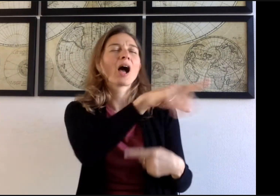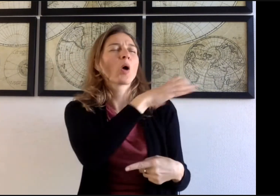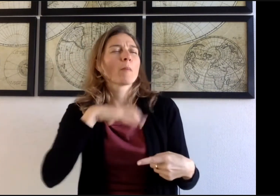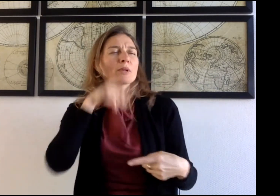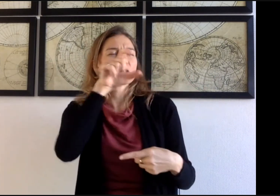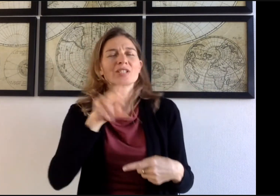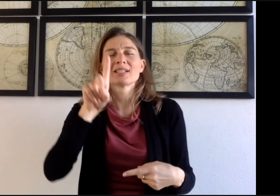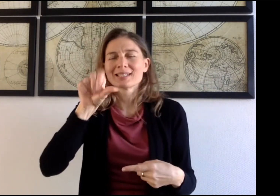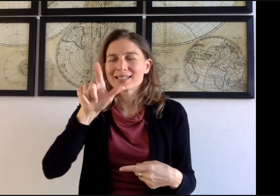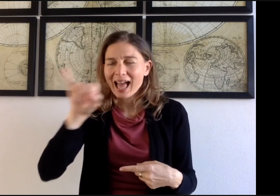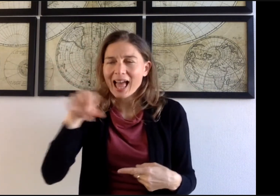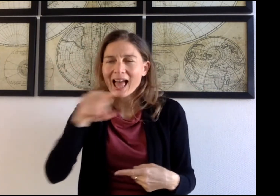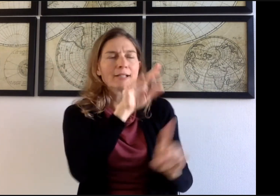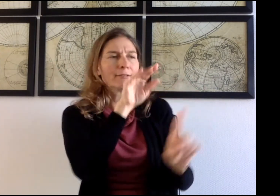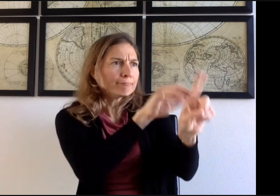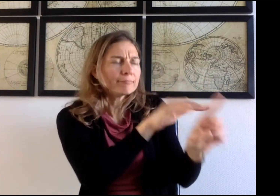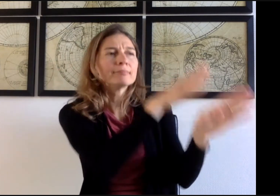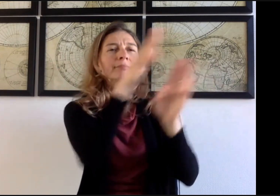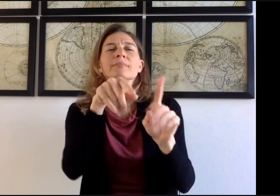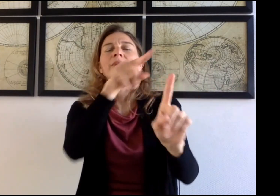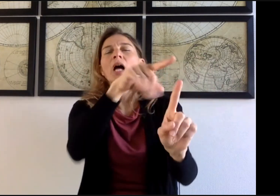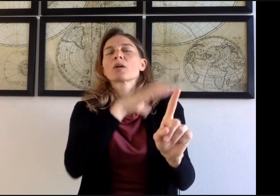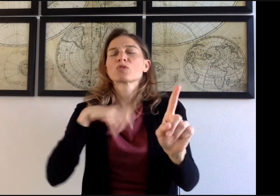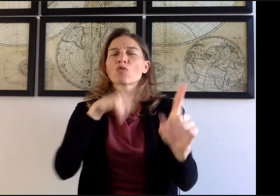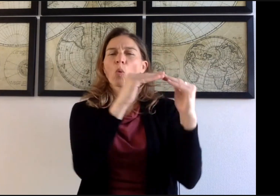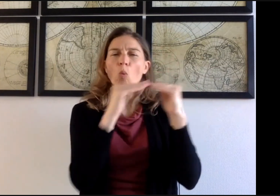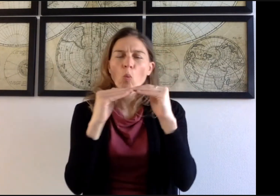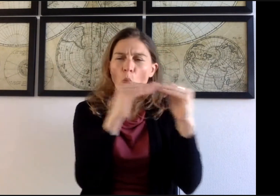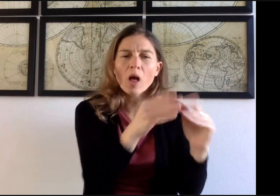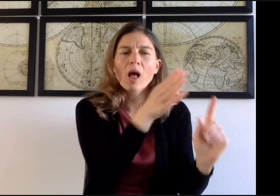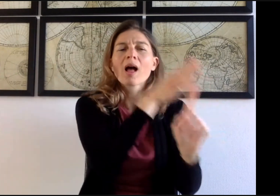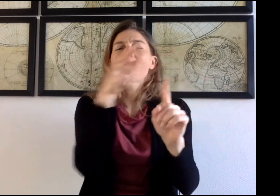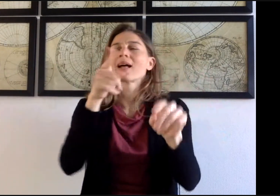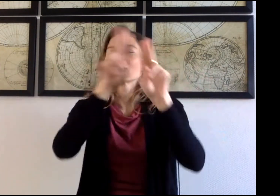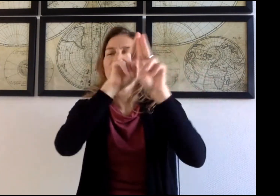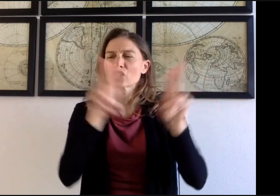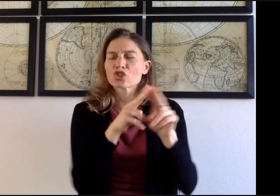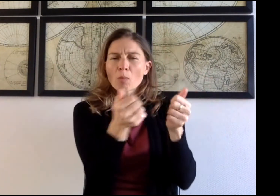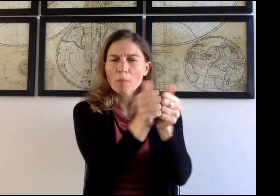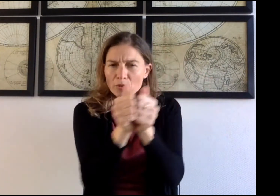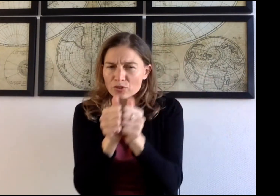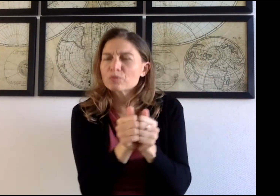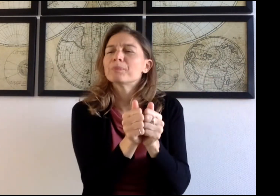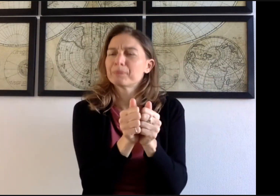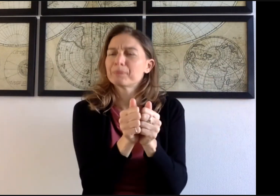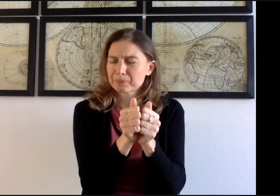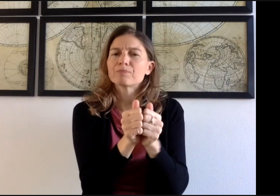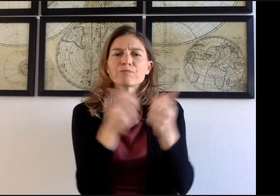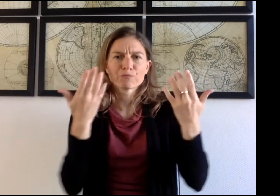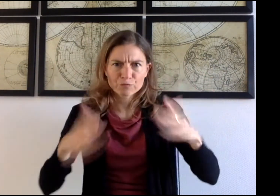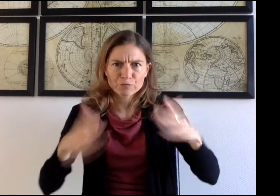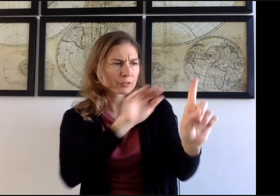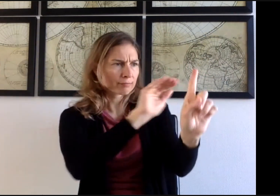Commissioner for Equality, for Health for International Partnership, and keeping the members of the European Parliament,